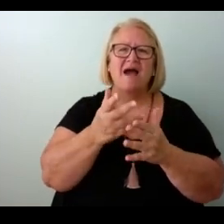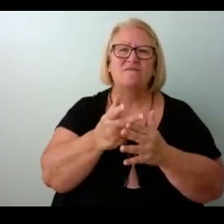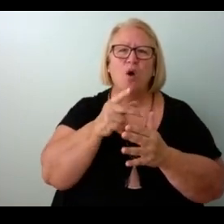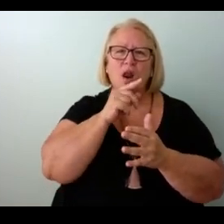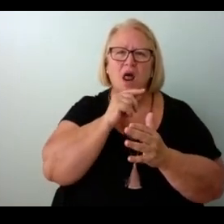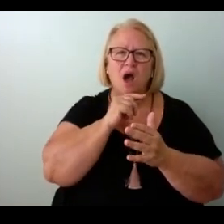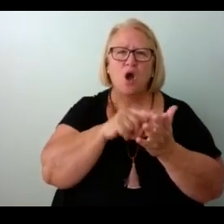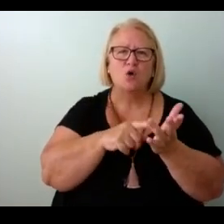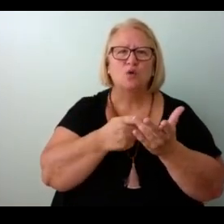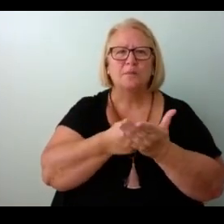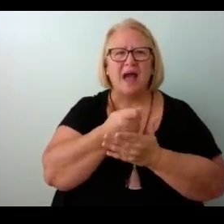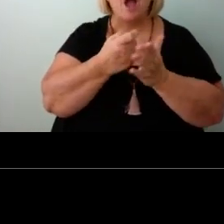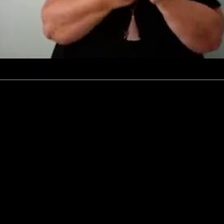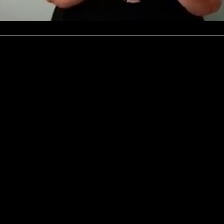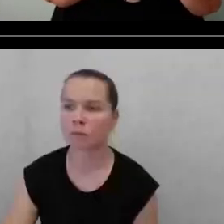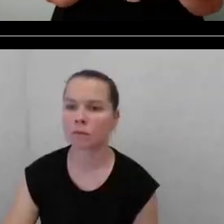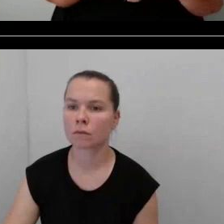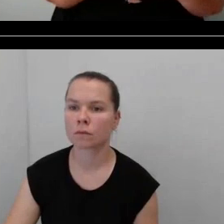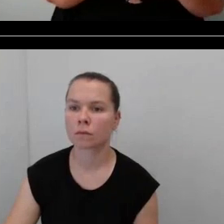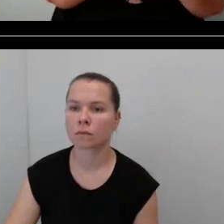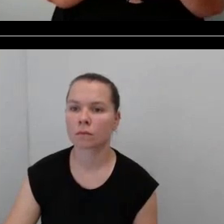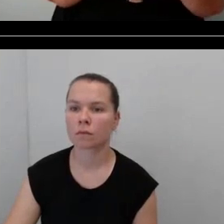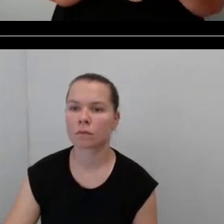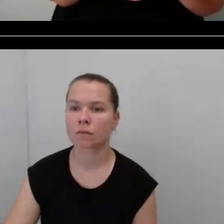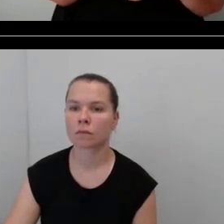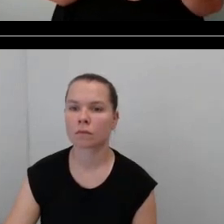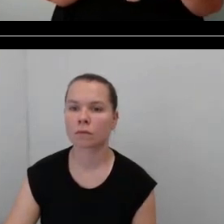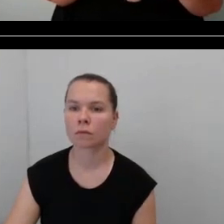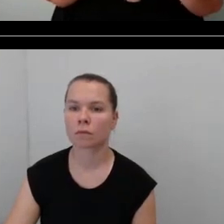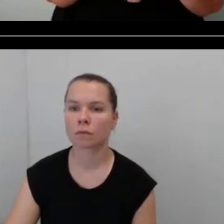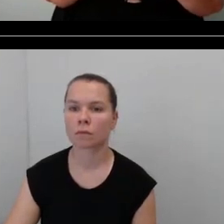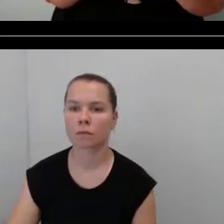and body corporate. If you go to the NULS website.